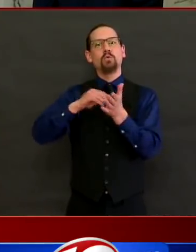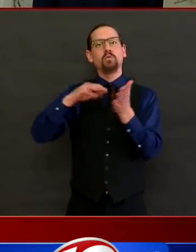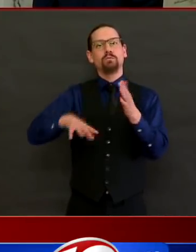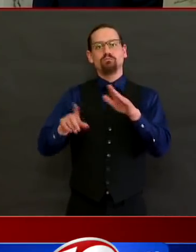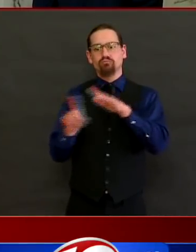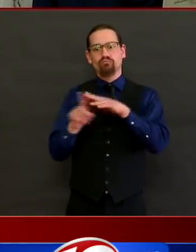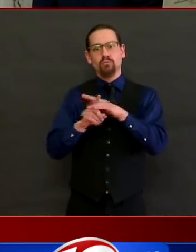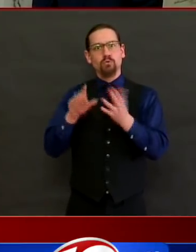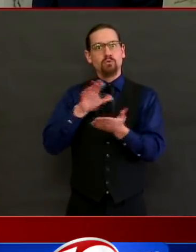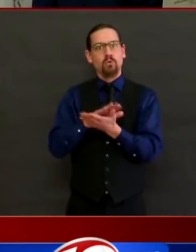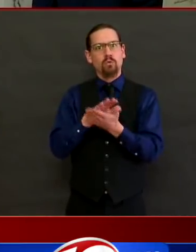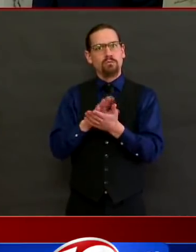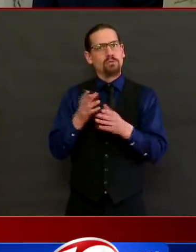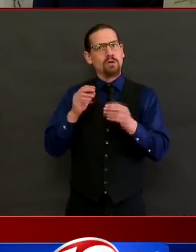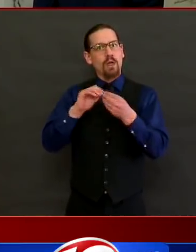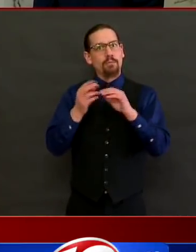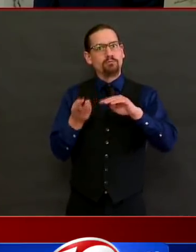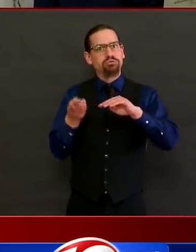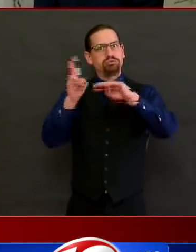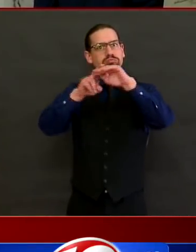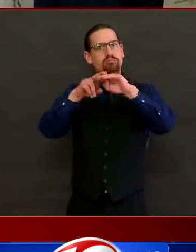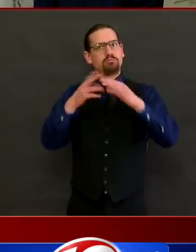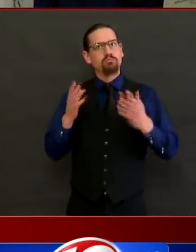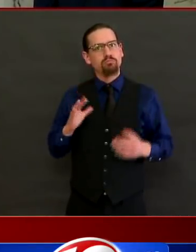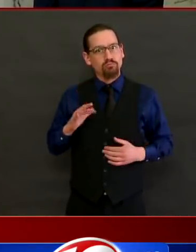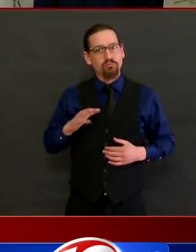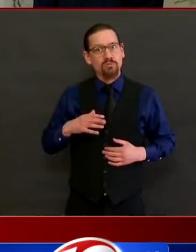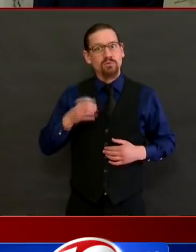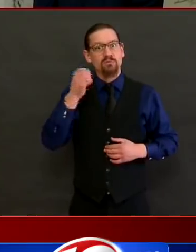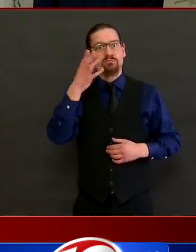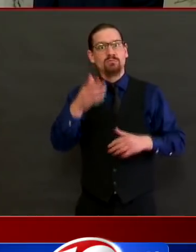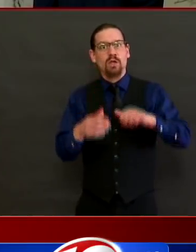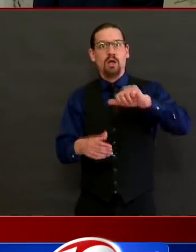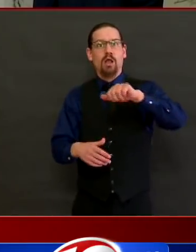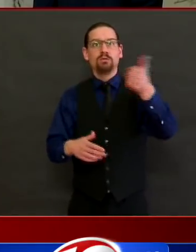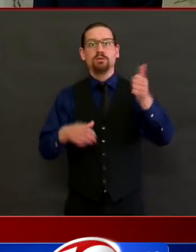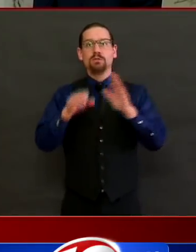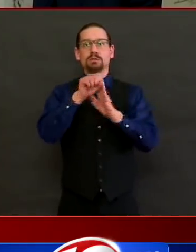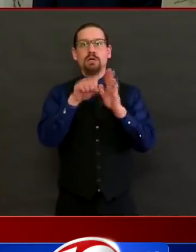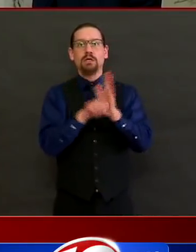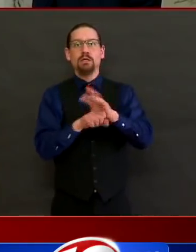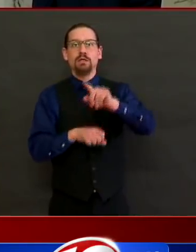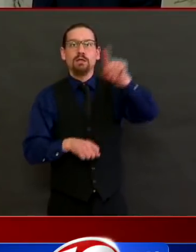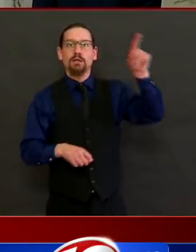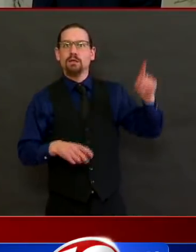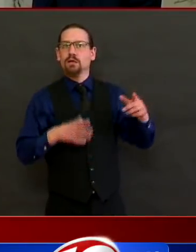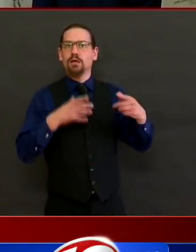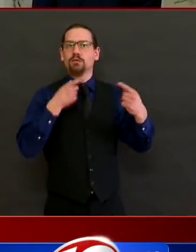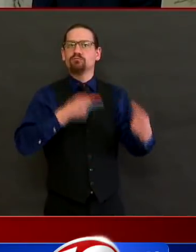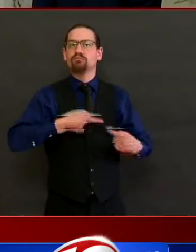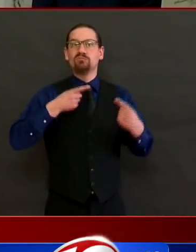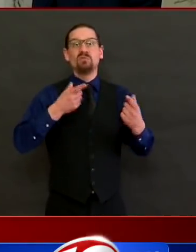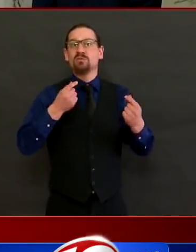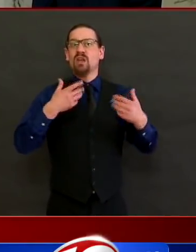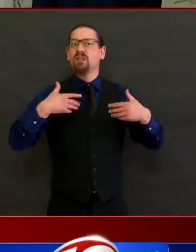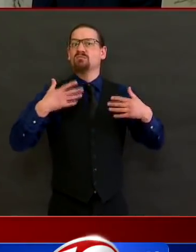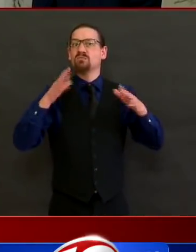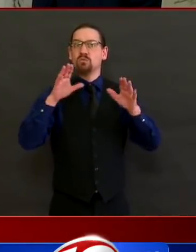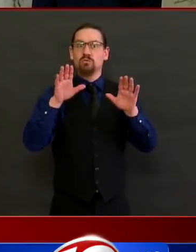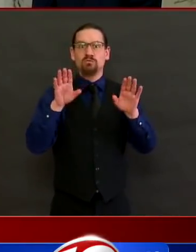LEARNING. THERE ARE MANY STATES THAT HAVE NOT TRIED DISTANCE LEARNING.